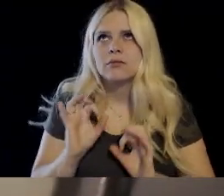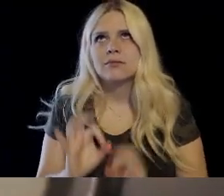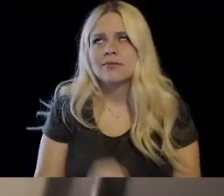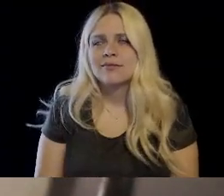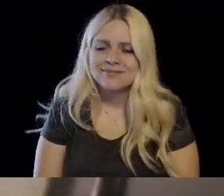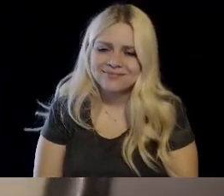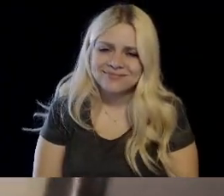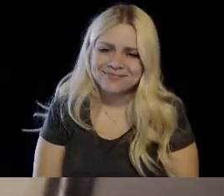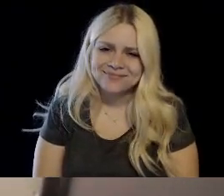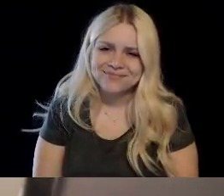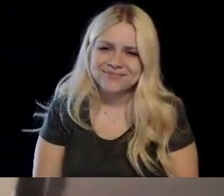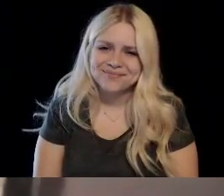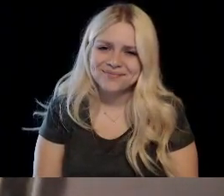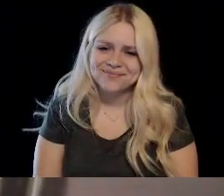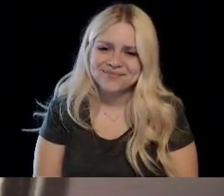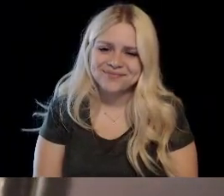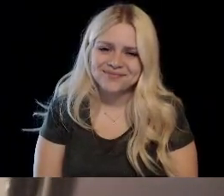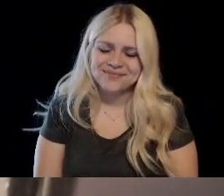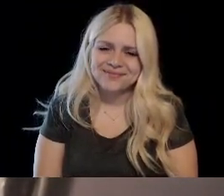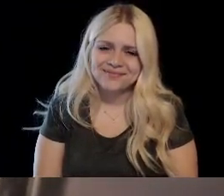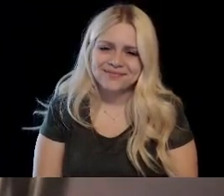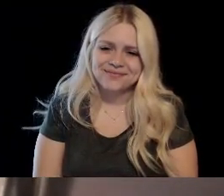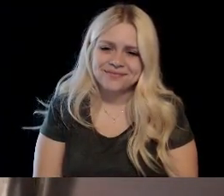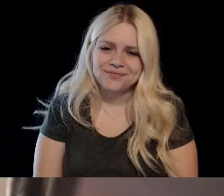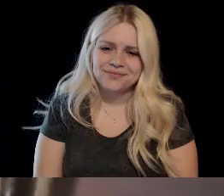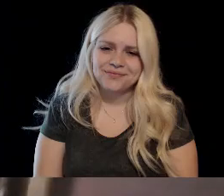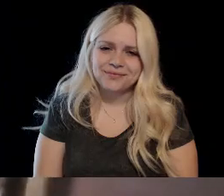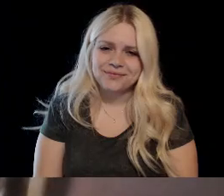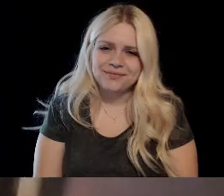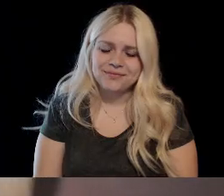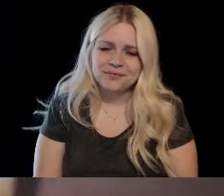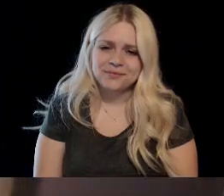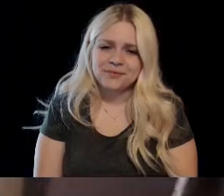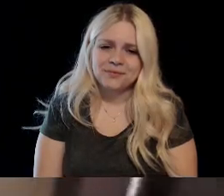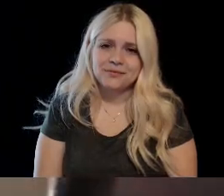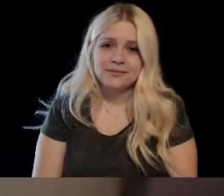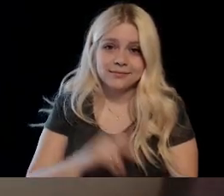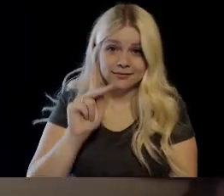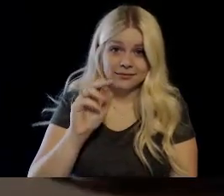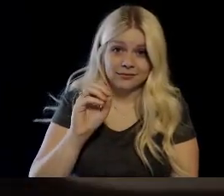Erica: Isn't that the way that goes. Is Koda coming through? Joanne: We'll see.